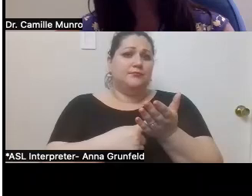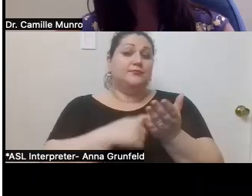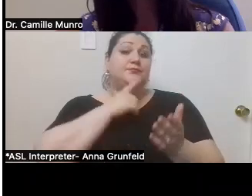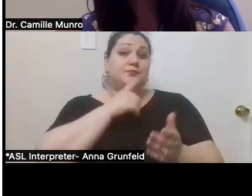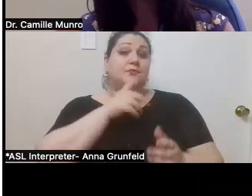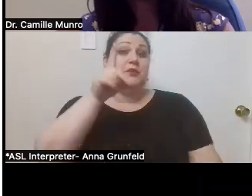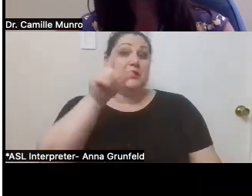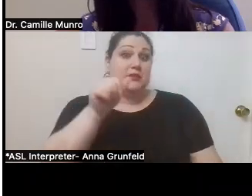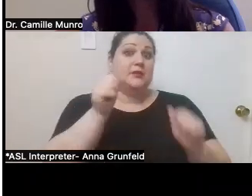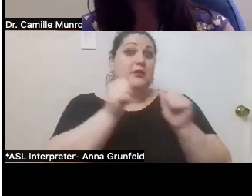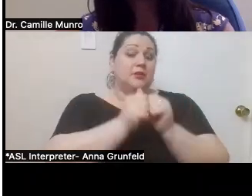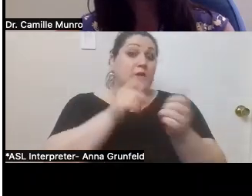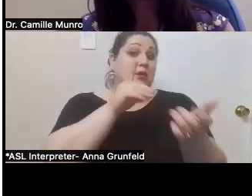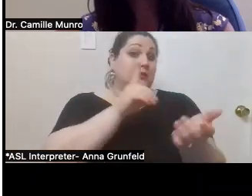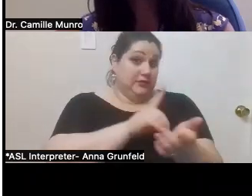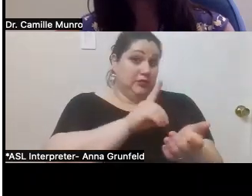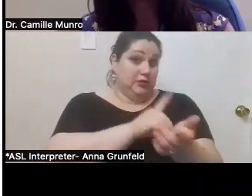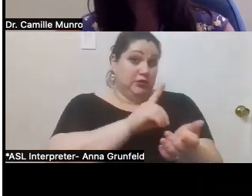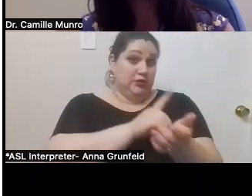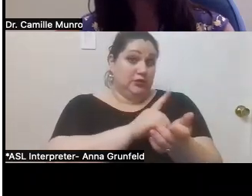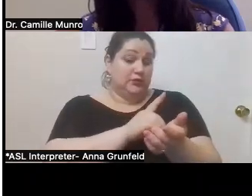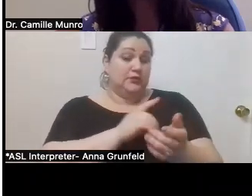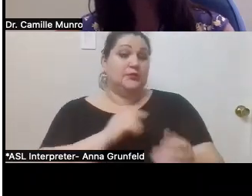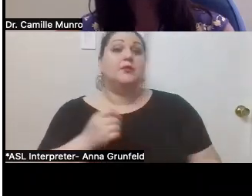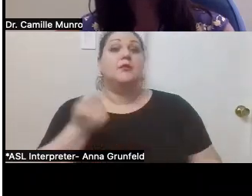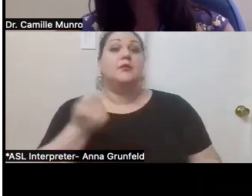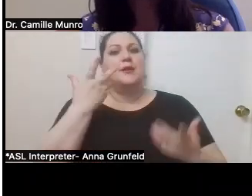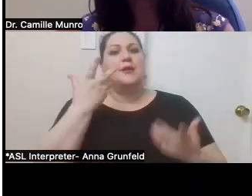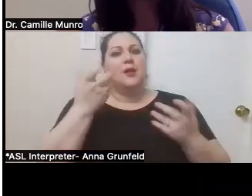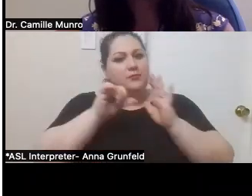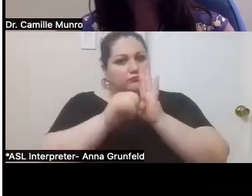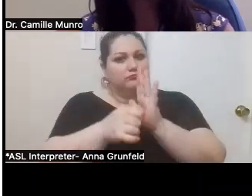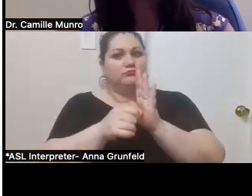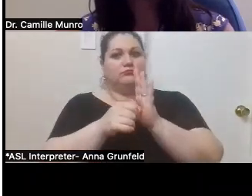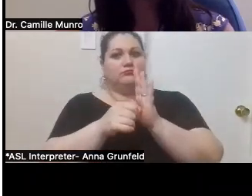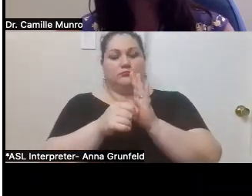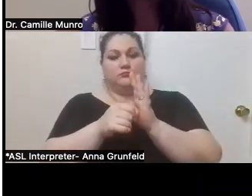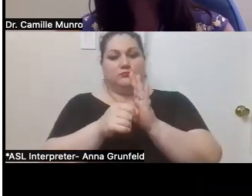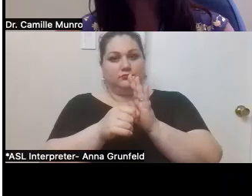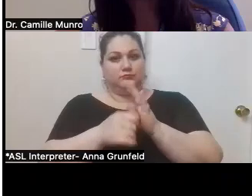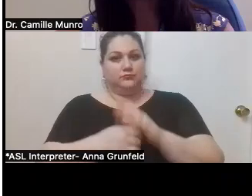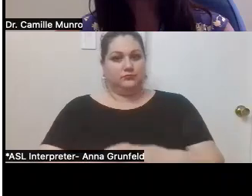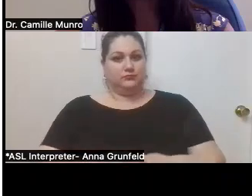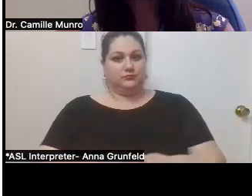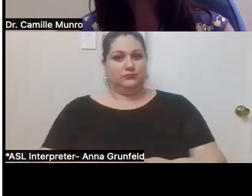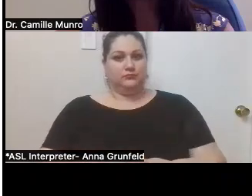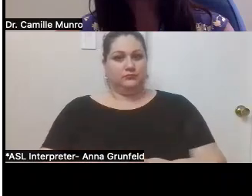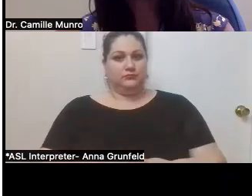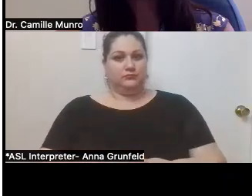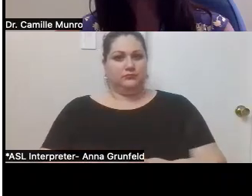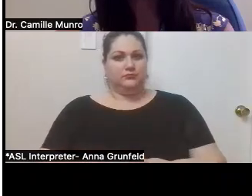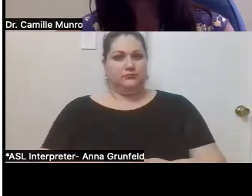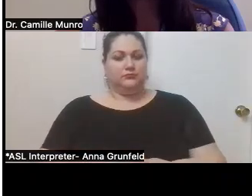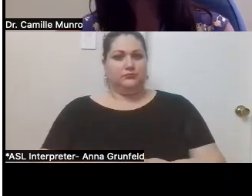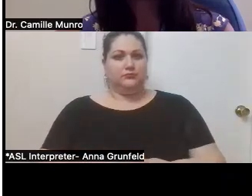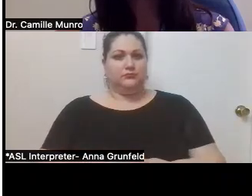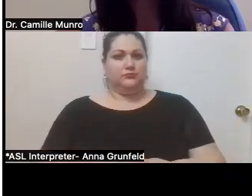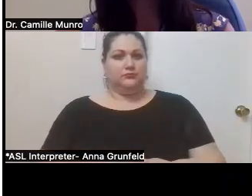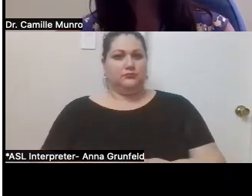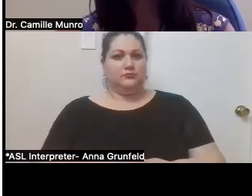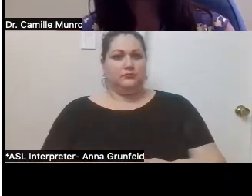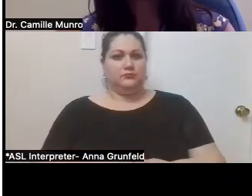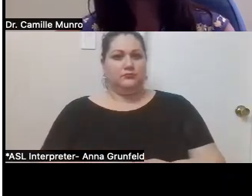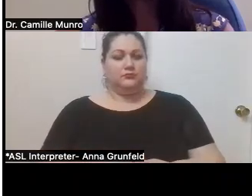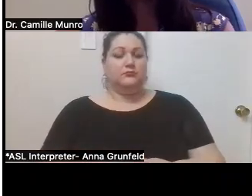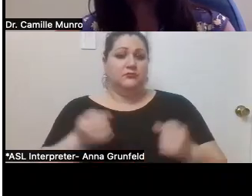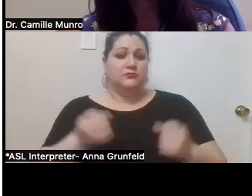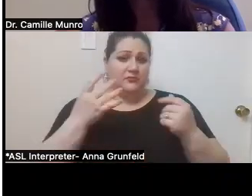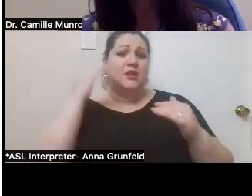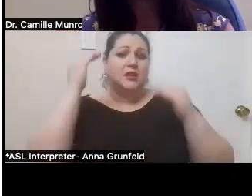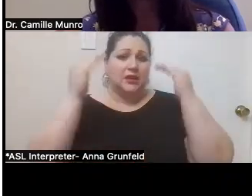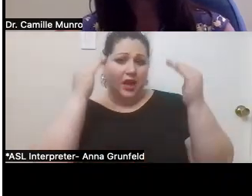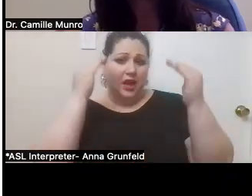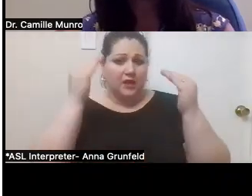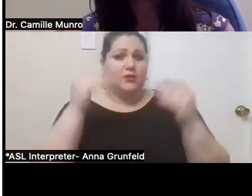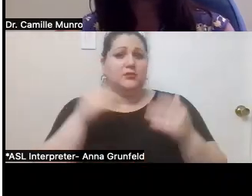And I wanted to highlight that adults aged 25 to 64 have at least one disability.